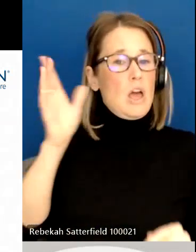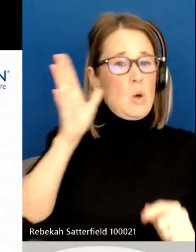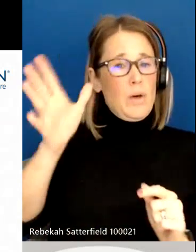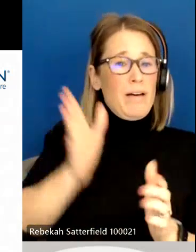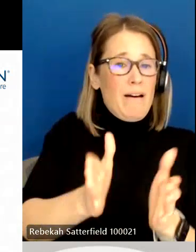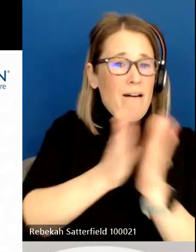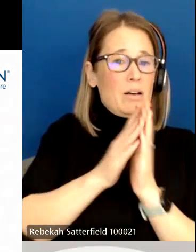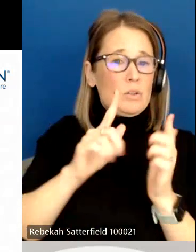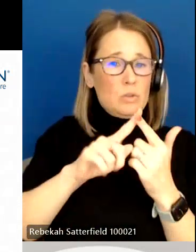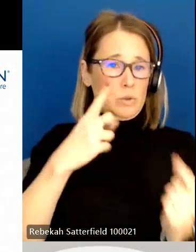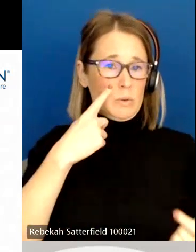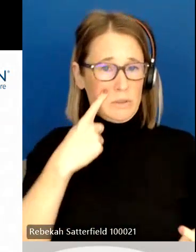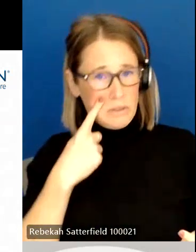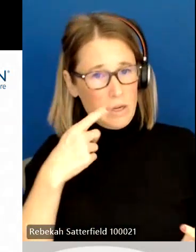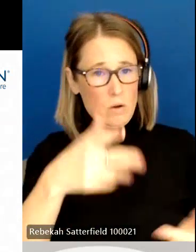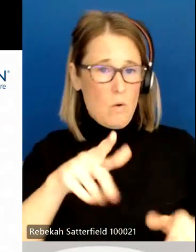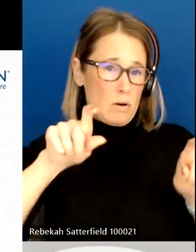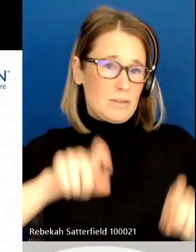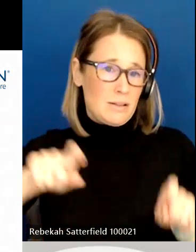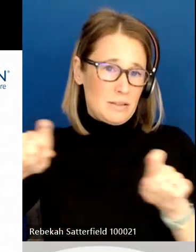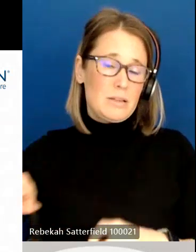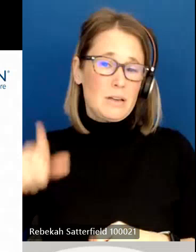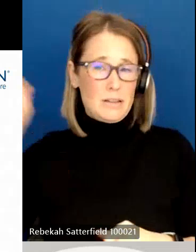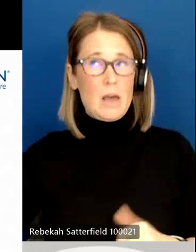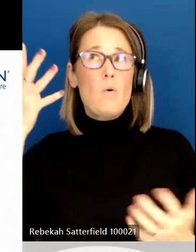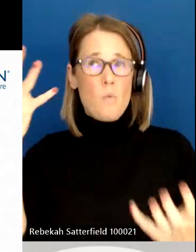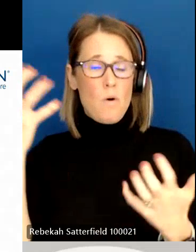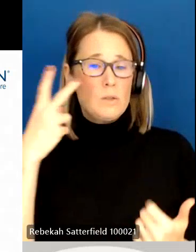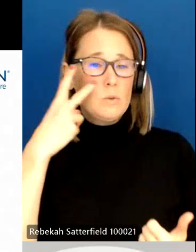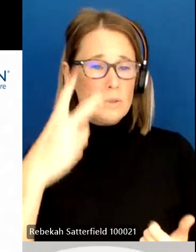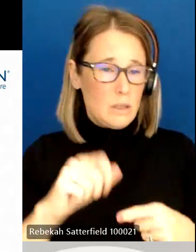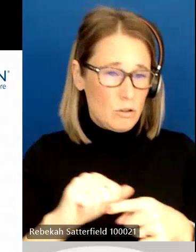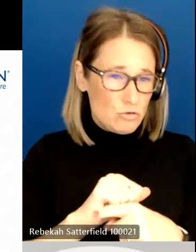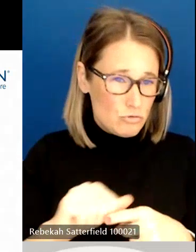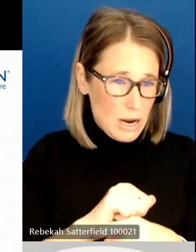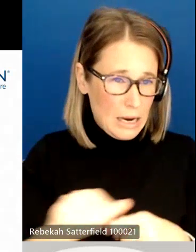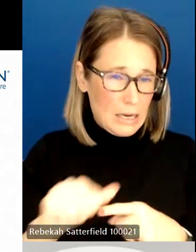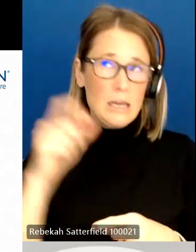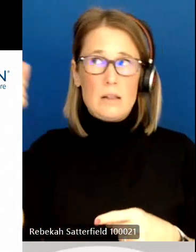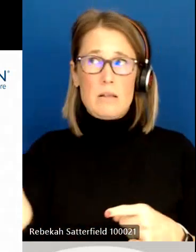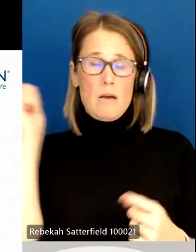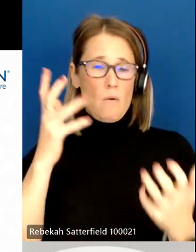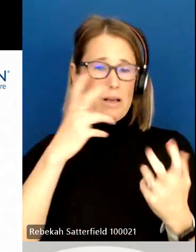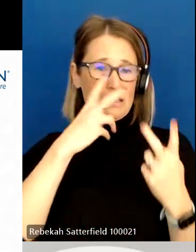will ask to see the training involved they will also ask how did you assess this person for their